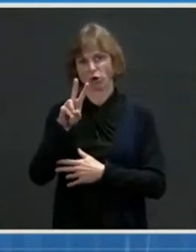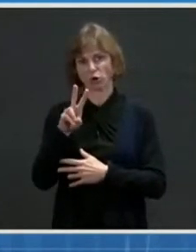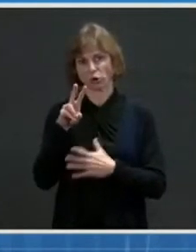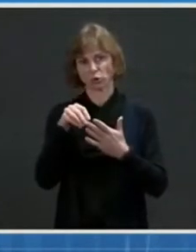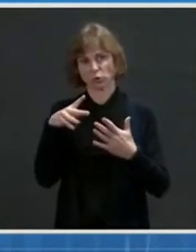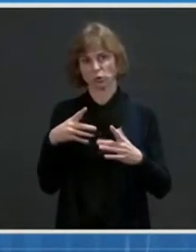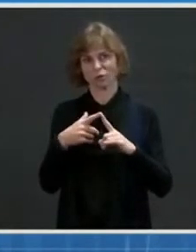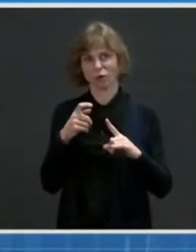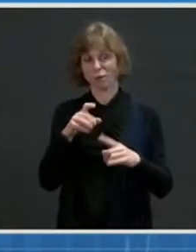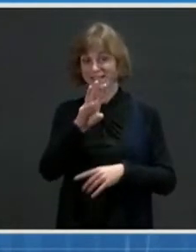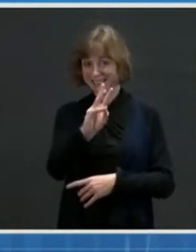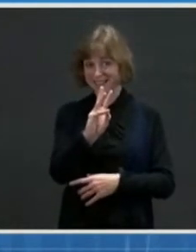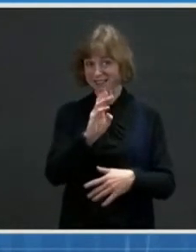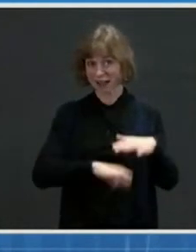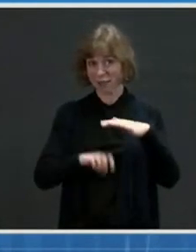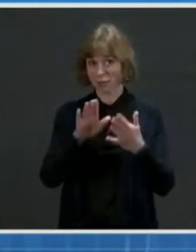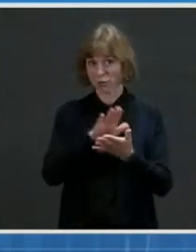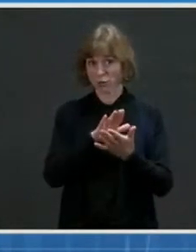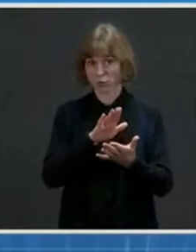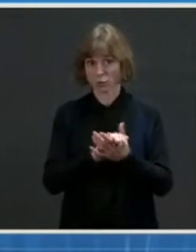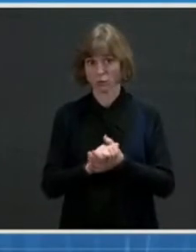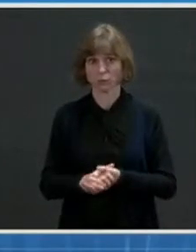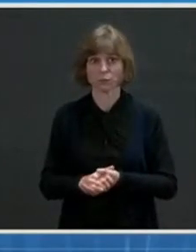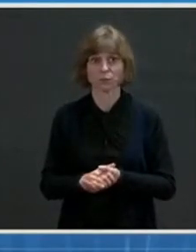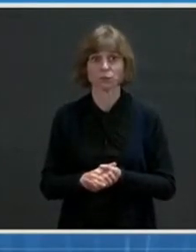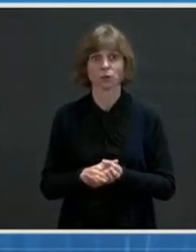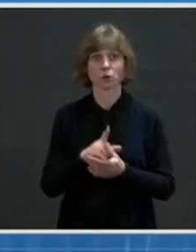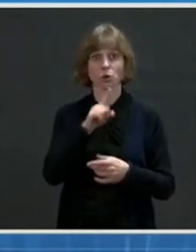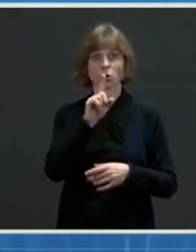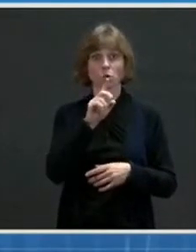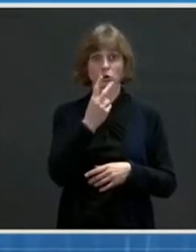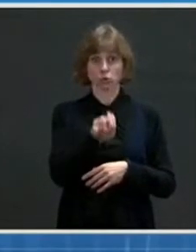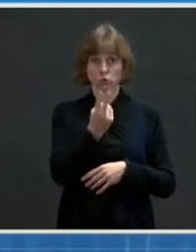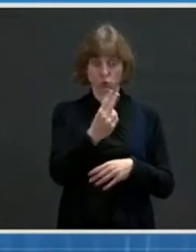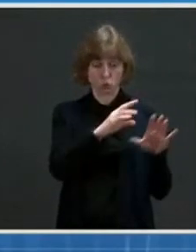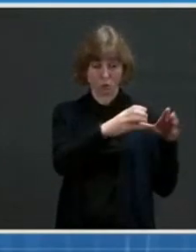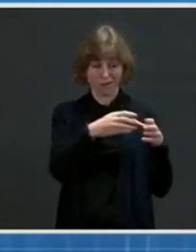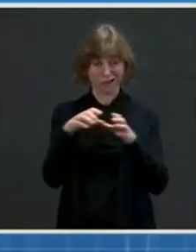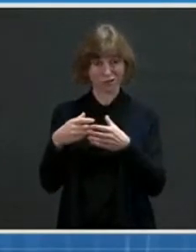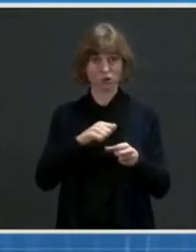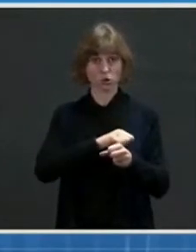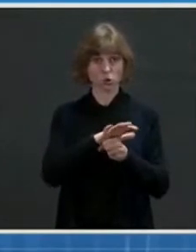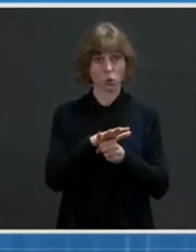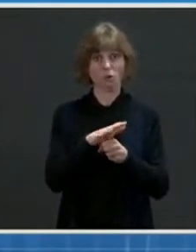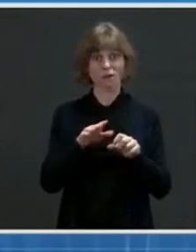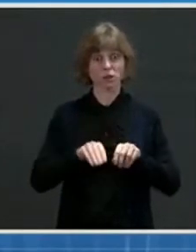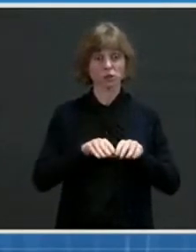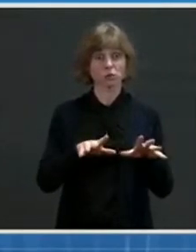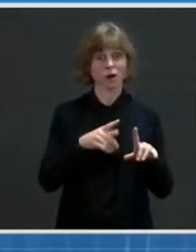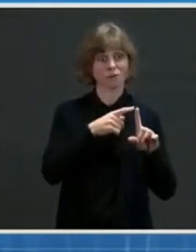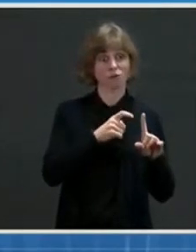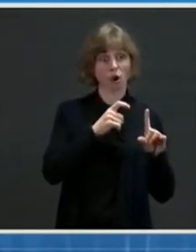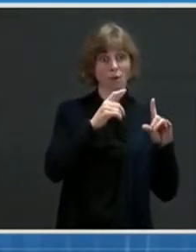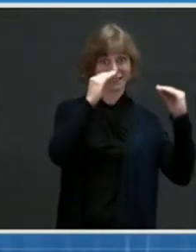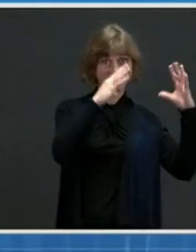COVID-19 CASES INVOLVING 13 EDUCATORS AND 32 STUDENTS AT LEAST SIX ELEMENTARY SCHOOLS.